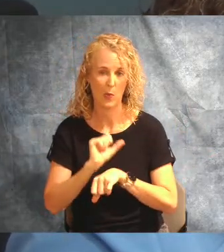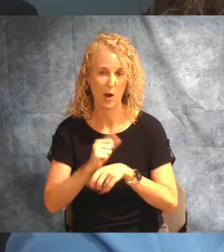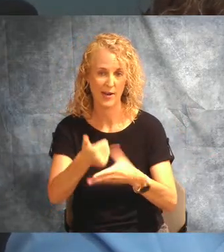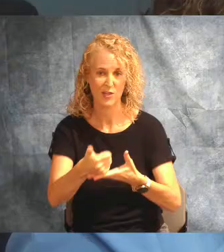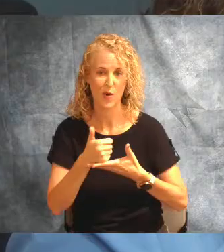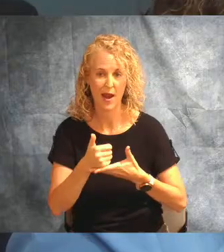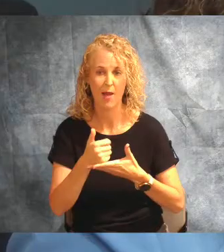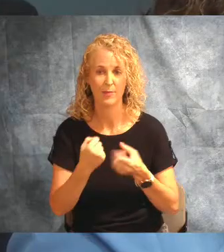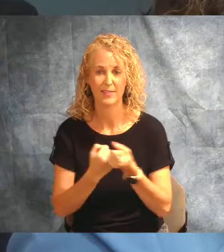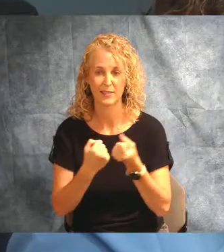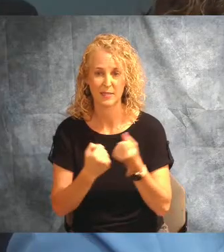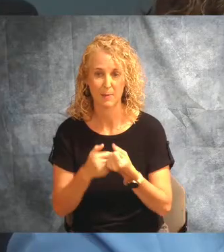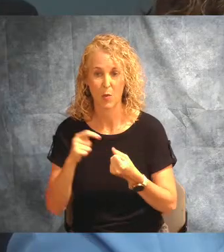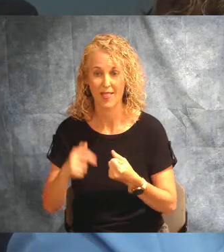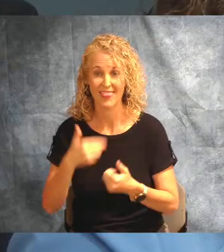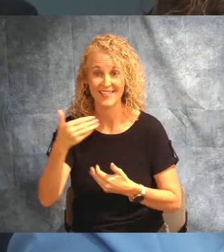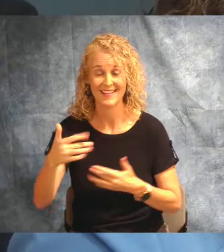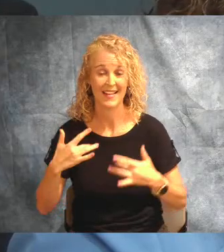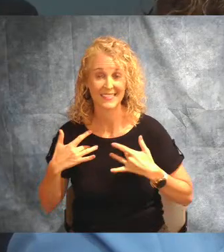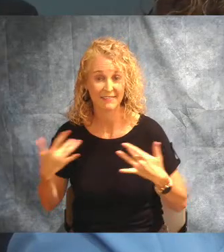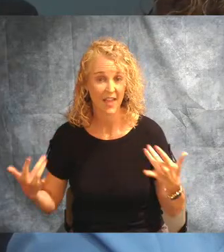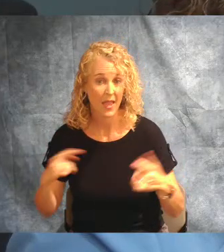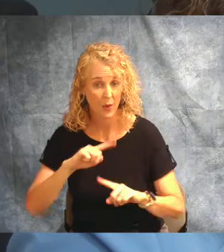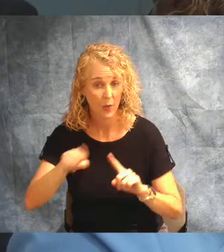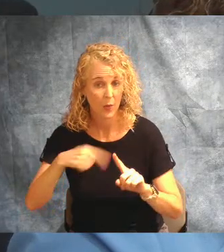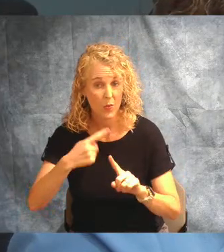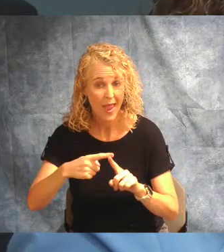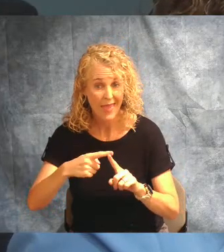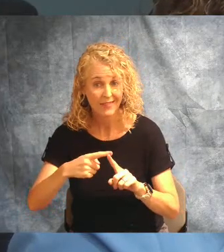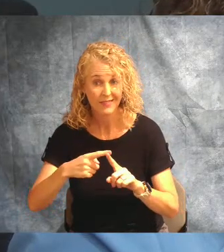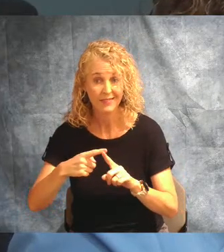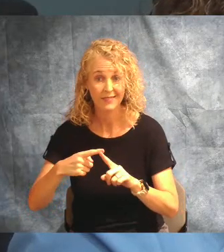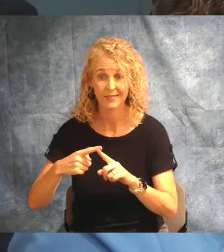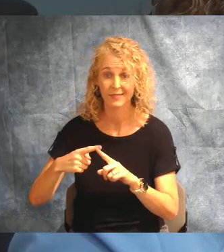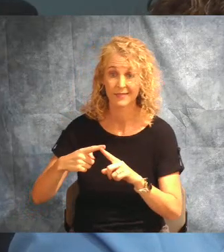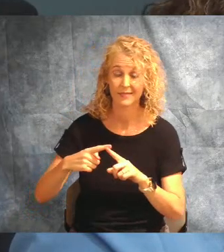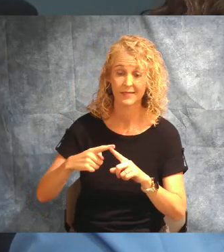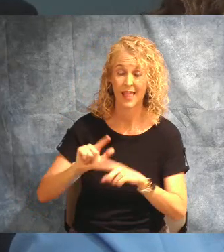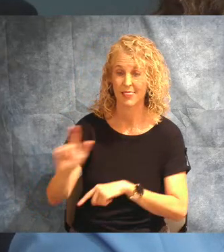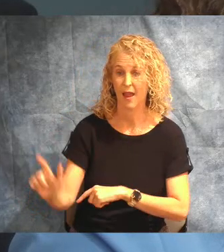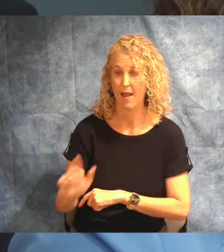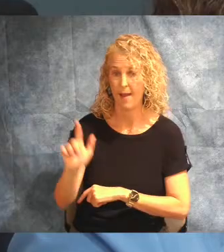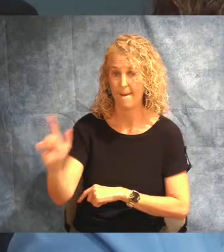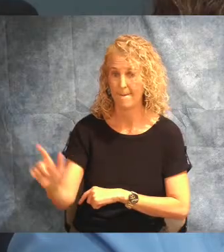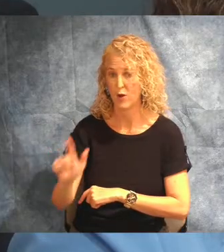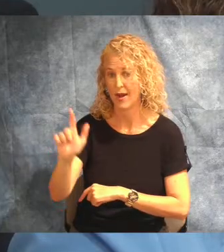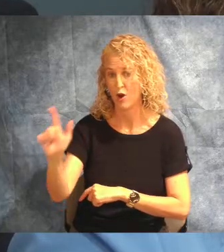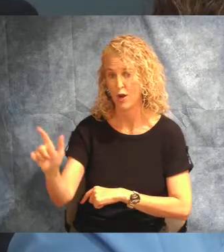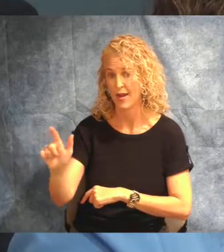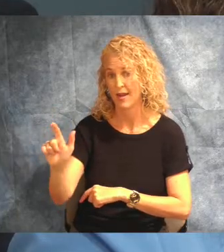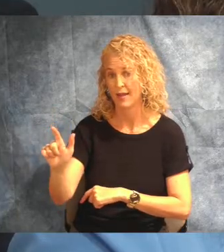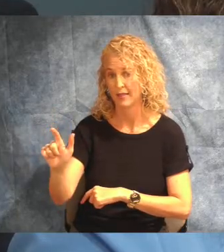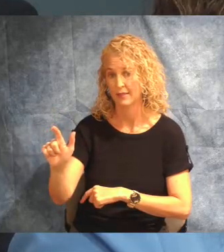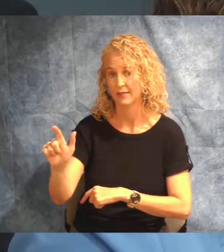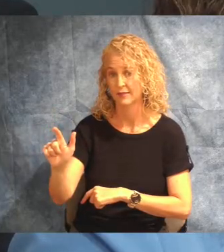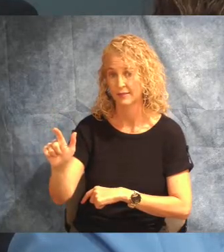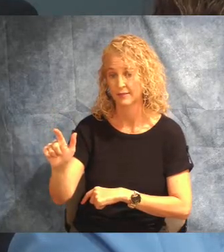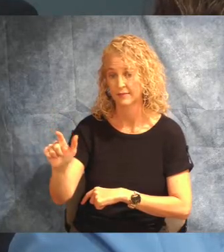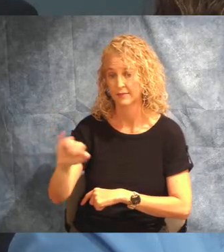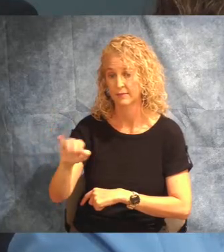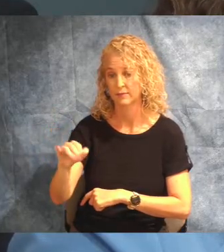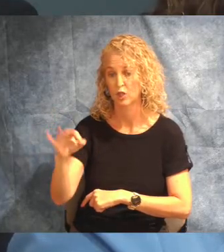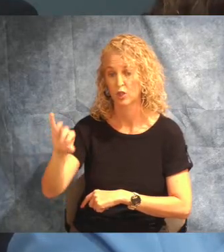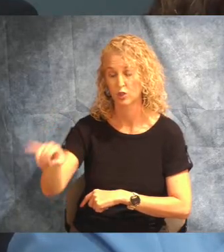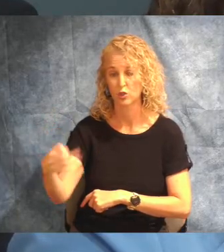support. The next event will be at the library CS Black Music Walk Fame Junteenth celebration.